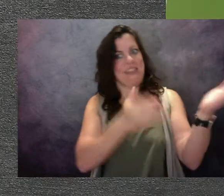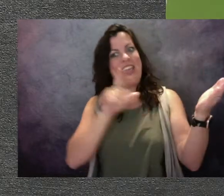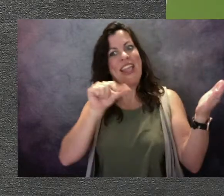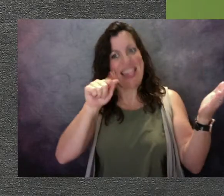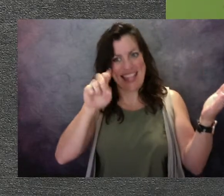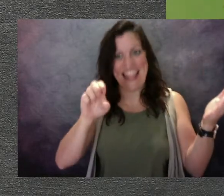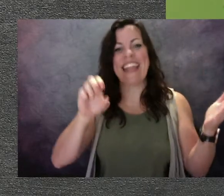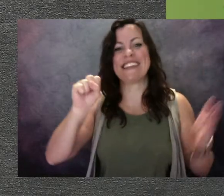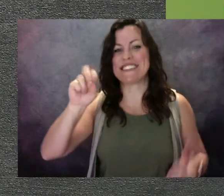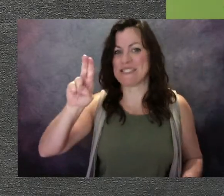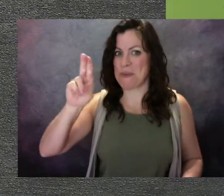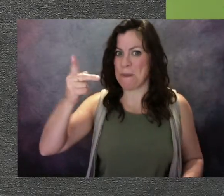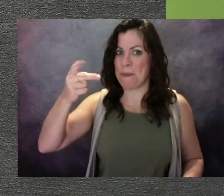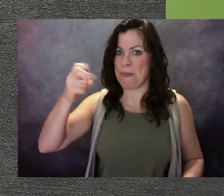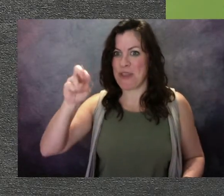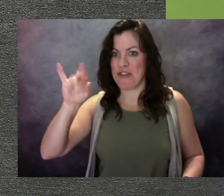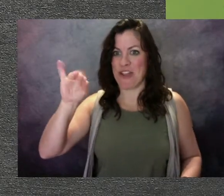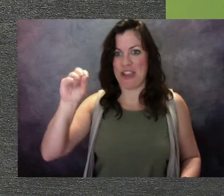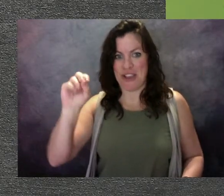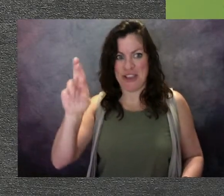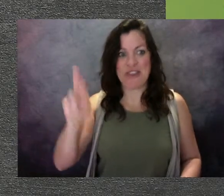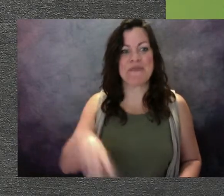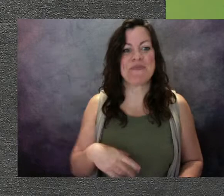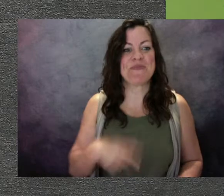picking cherries with our friends in Lake Michigan,